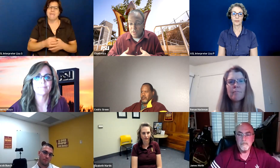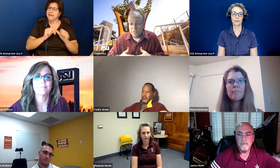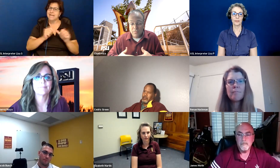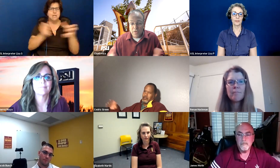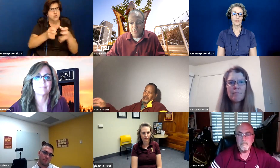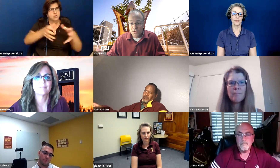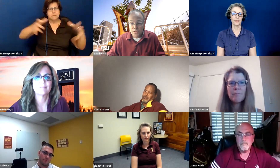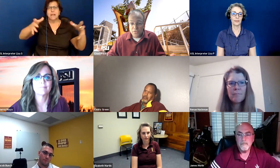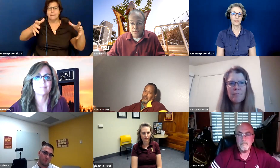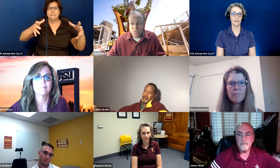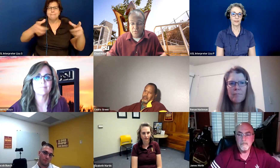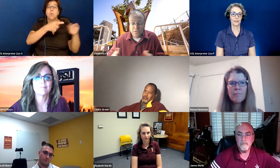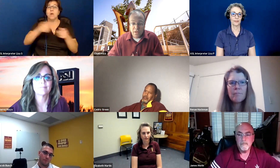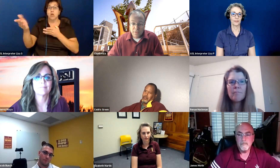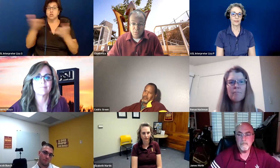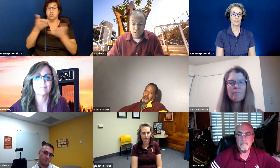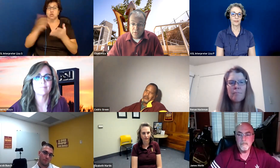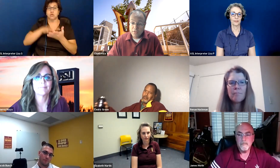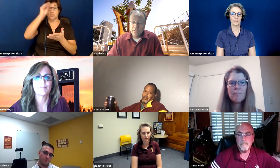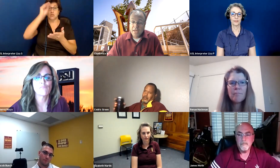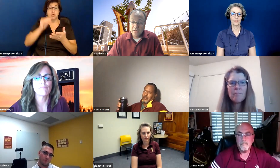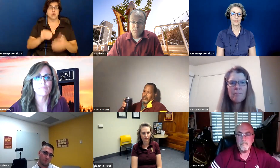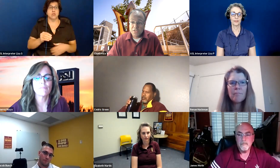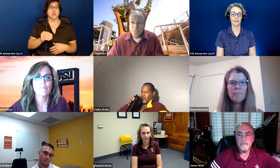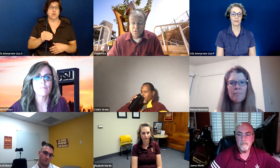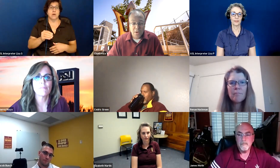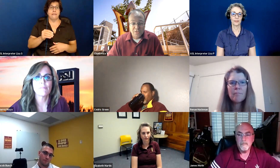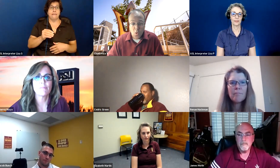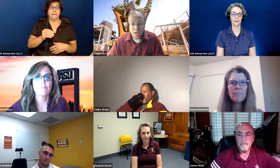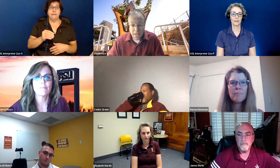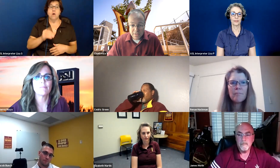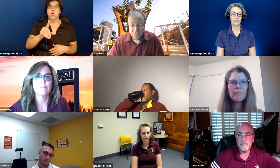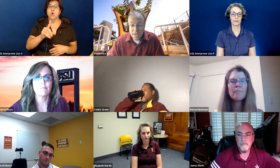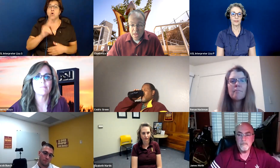We also serve students who are attending and participate through ASU online